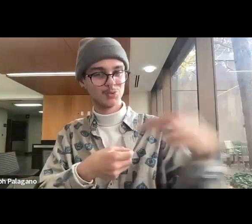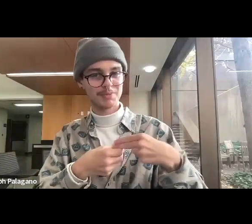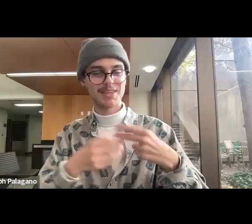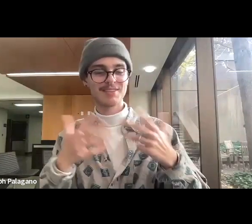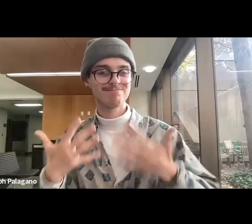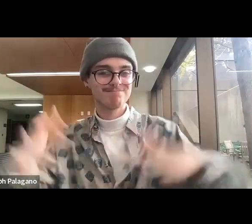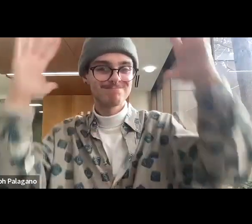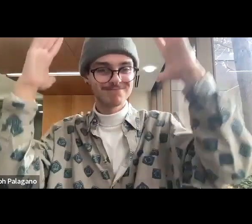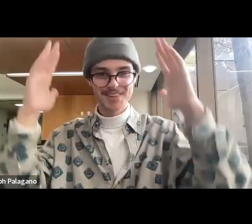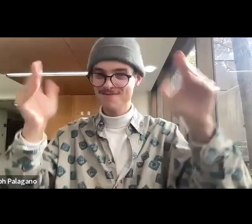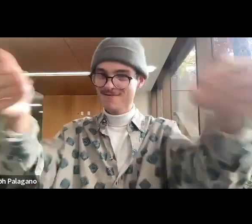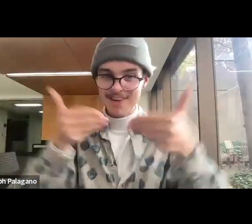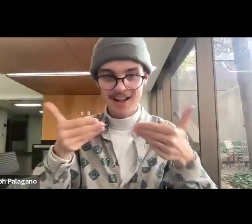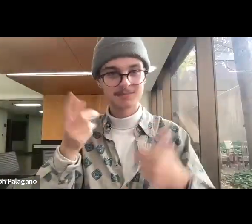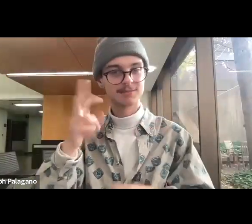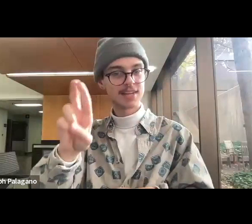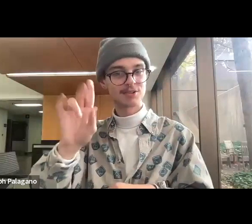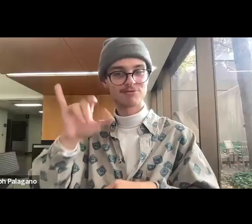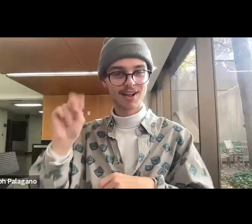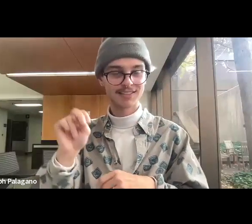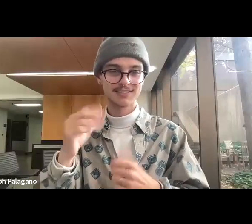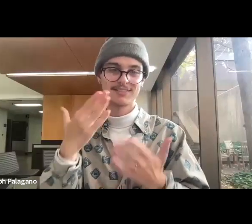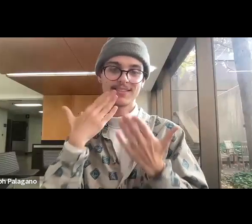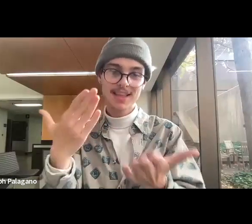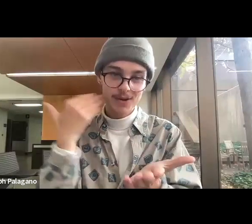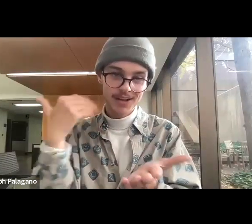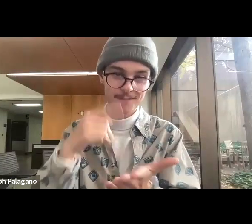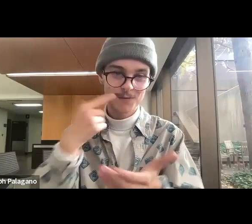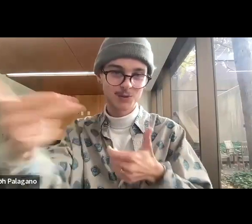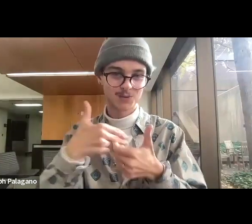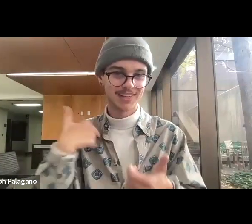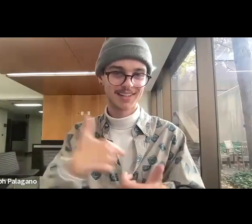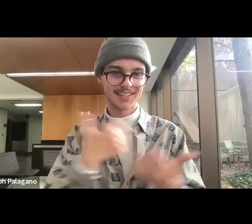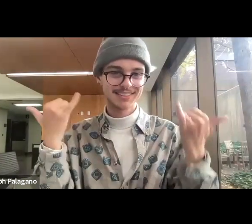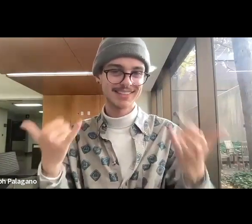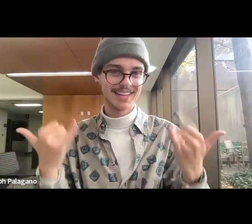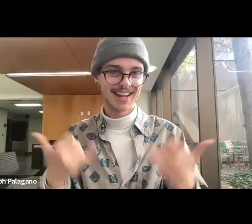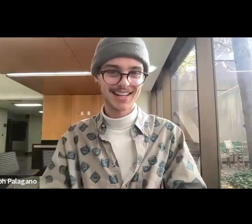I would now like to ask you to join me in welcoming Dr. Rollins at this time.